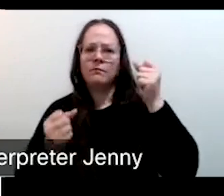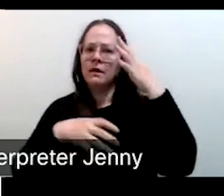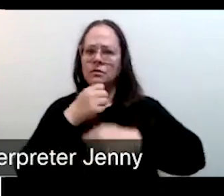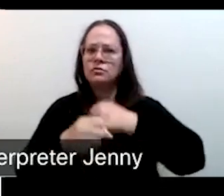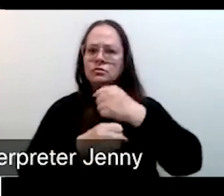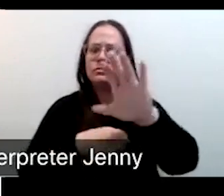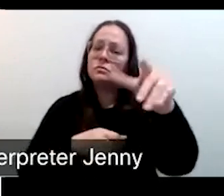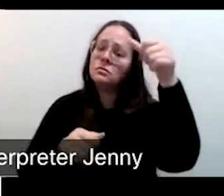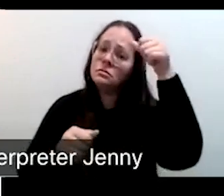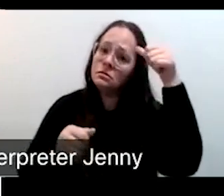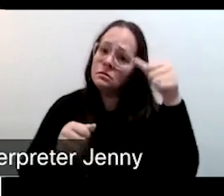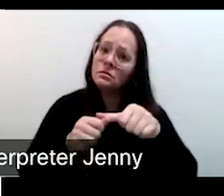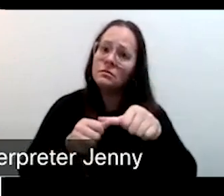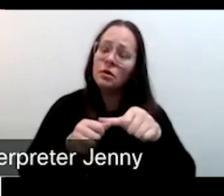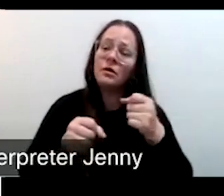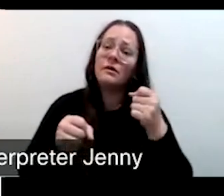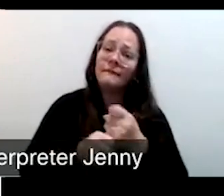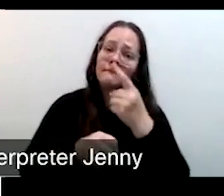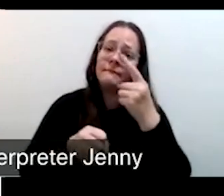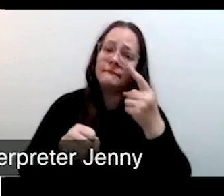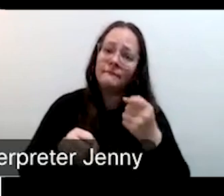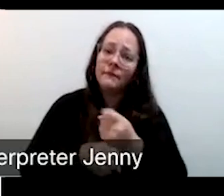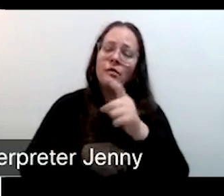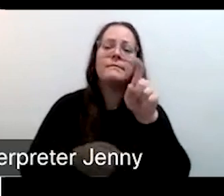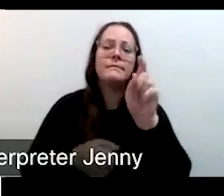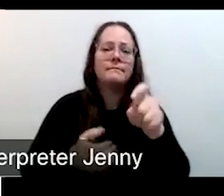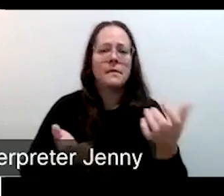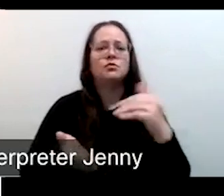that they must reapply each year that they want to participate.